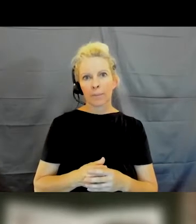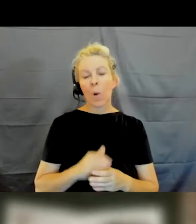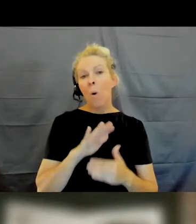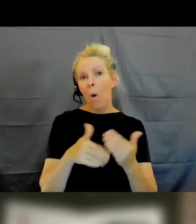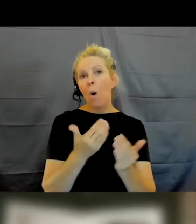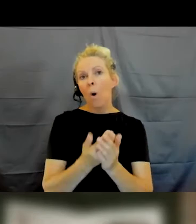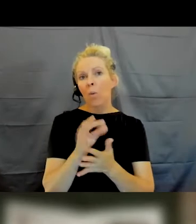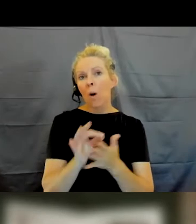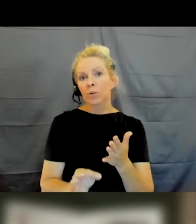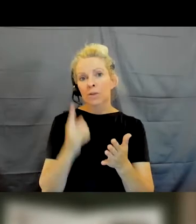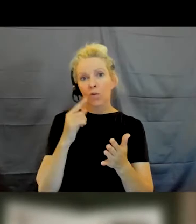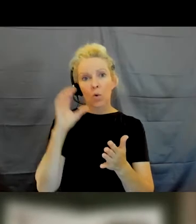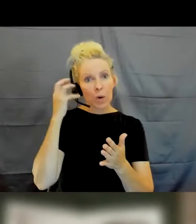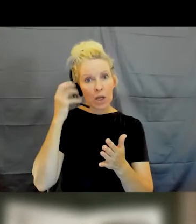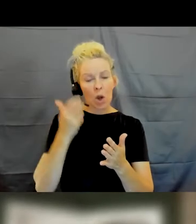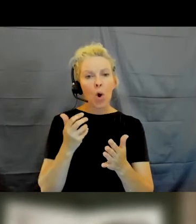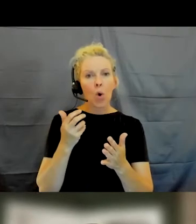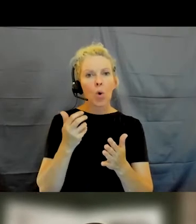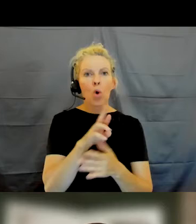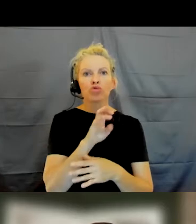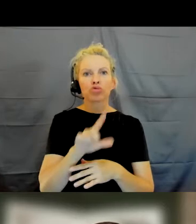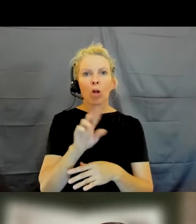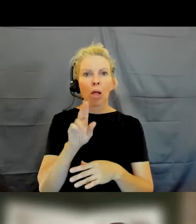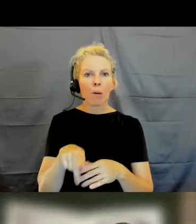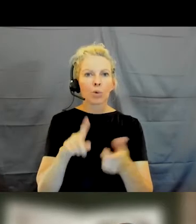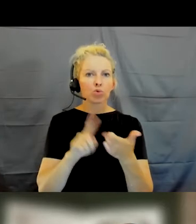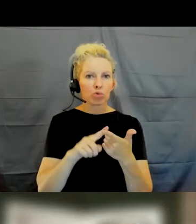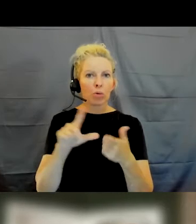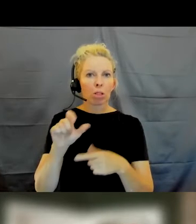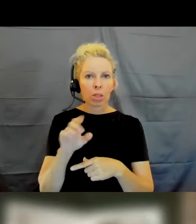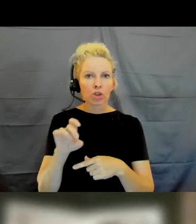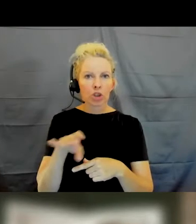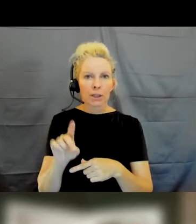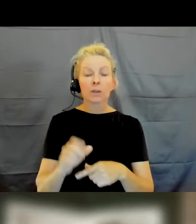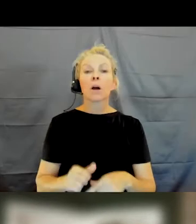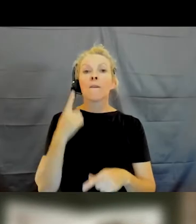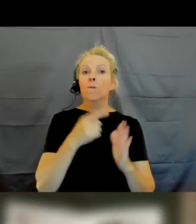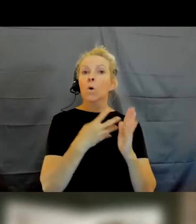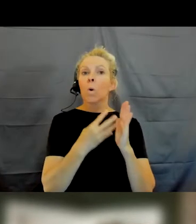radio options, roll up into legend. Some things to watch out in your code review, the legend has